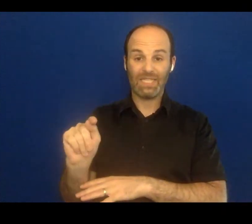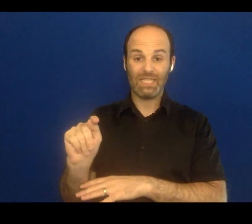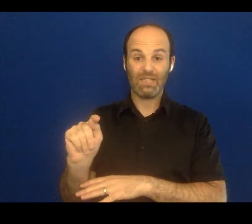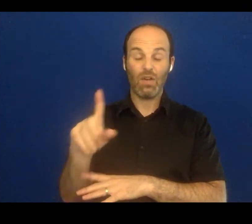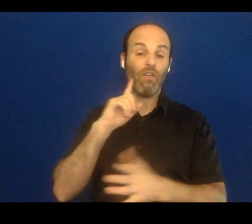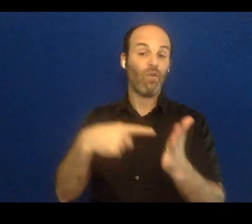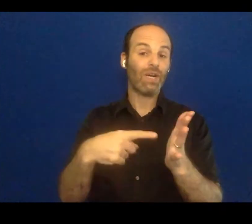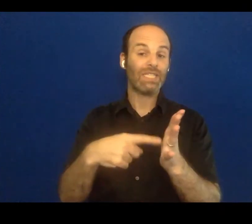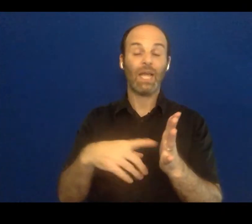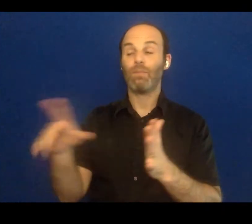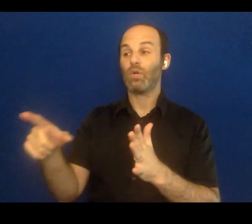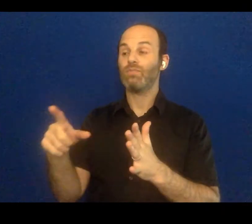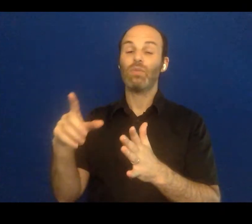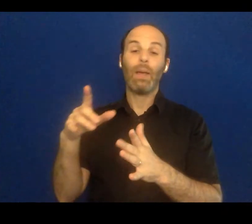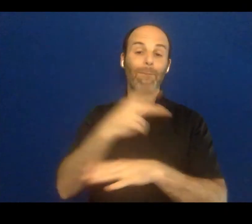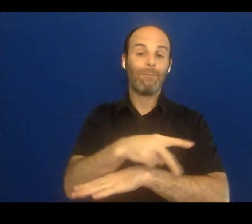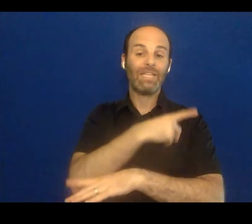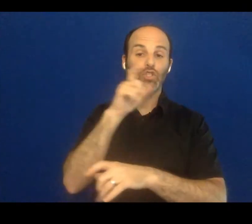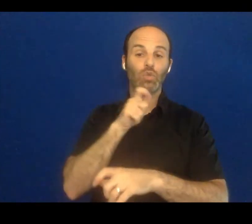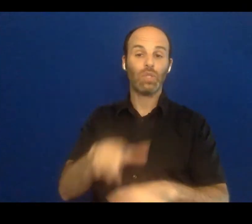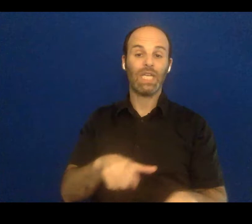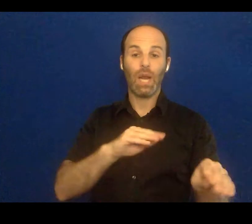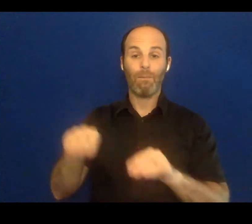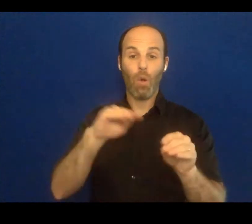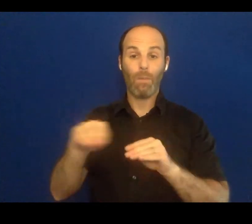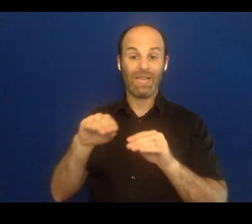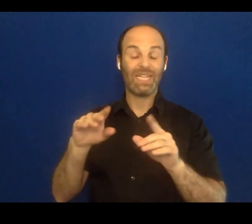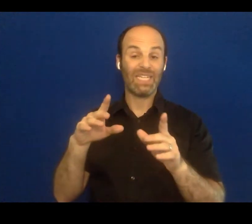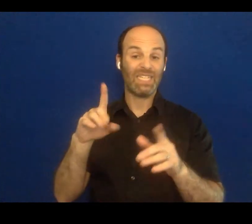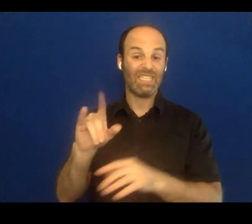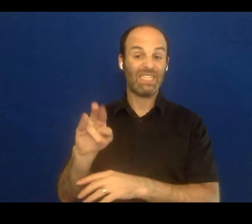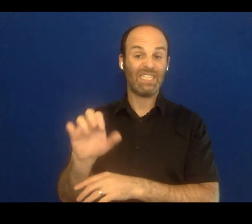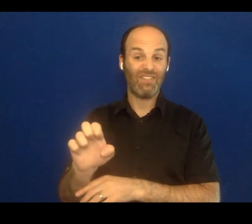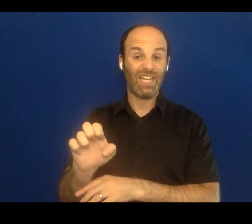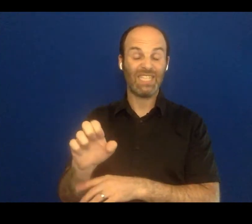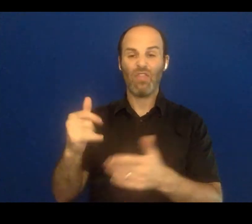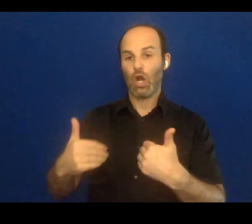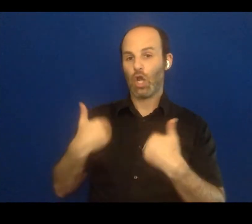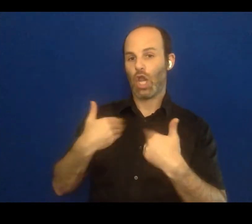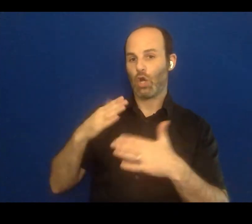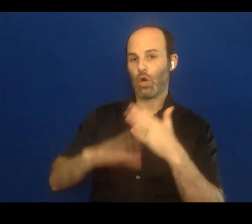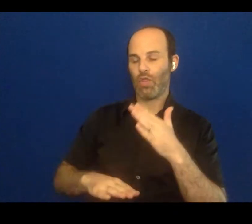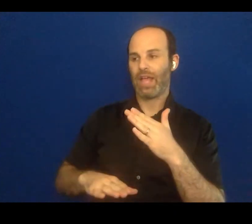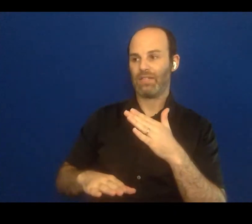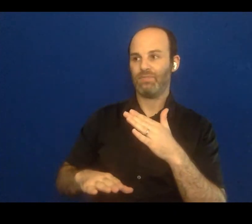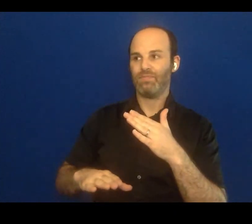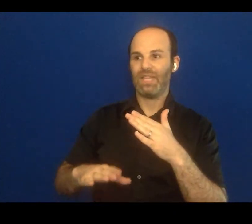WHO MIGHT NEED A MOBILITY ADVICE AND YOUNGER, AND JUST THE STIGMA